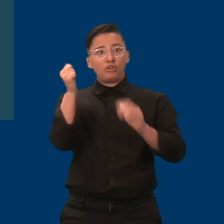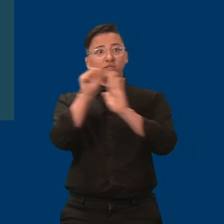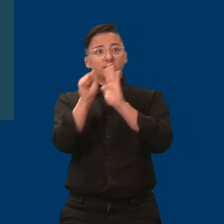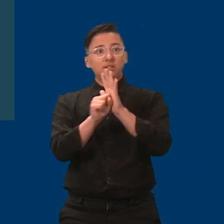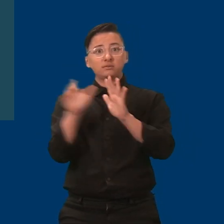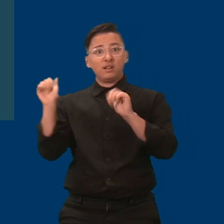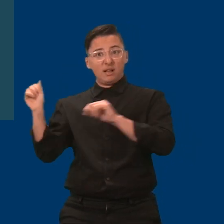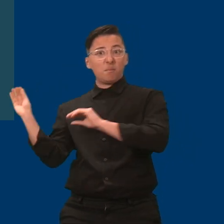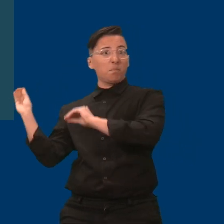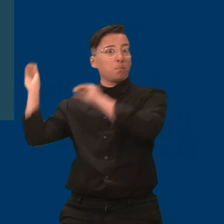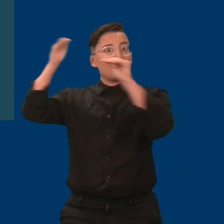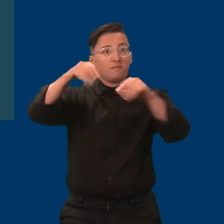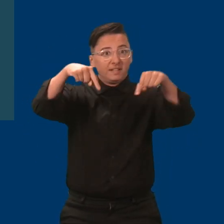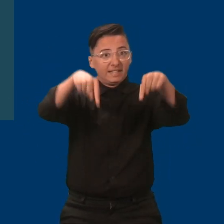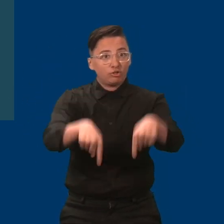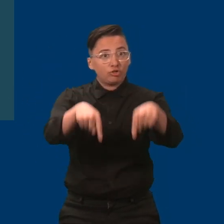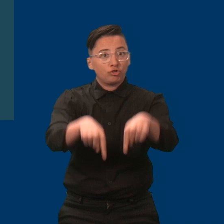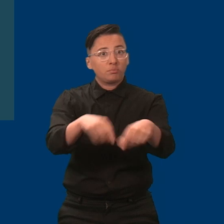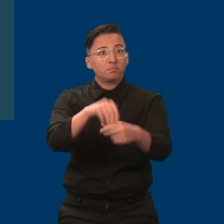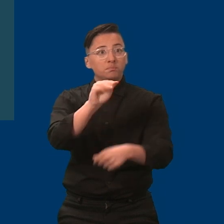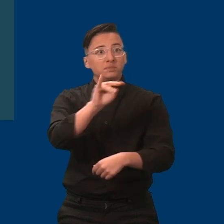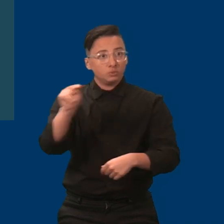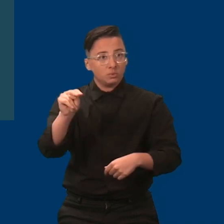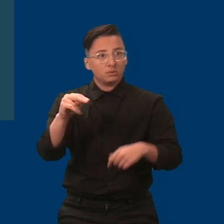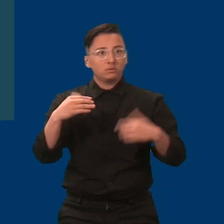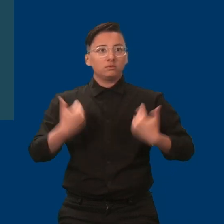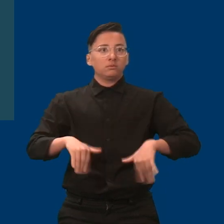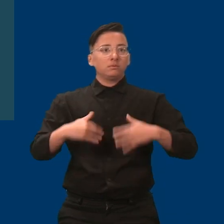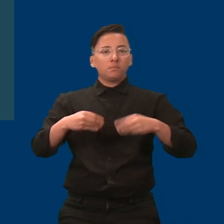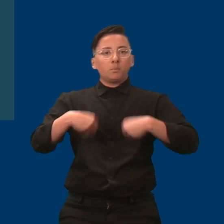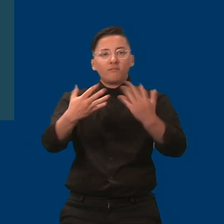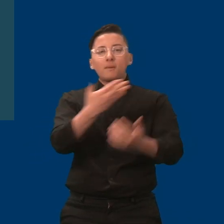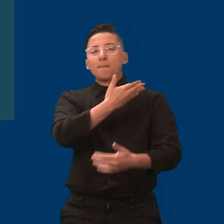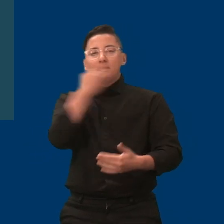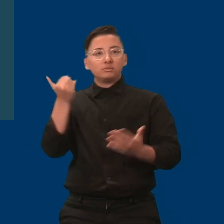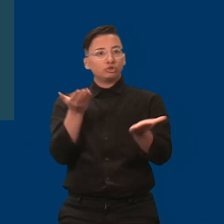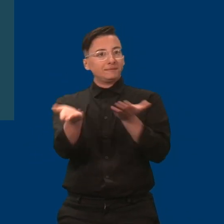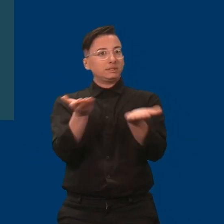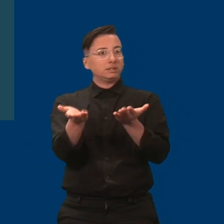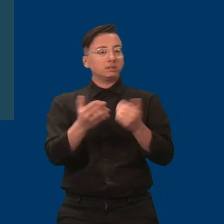essential services. Survey data suggests that employees with disabilities,